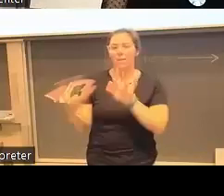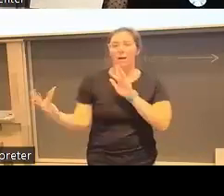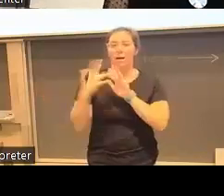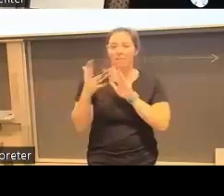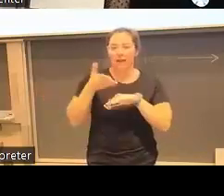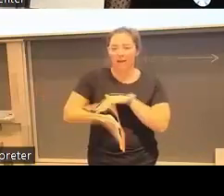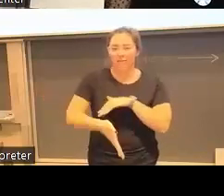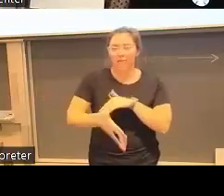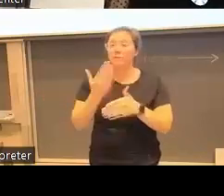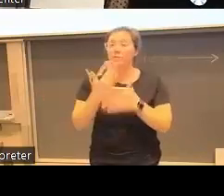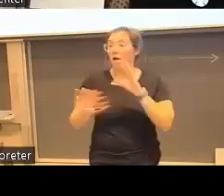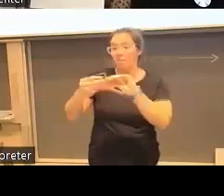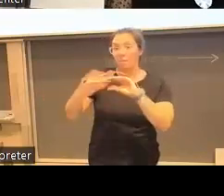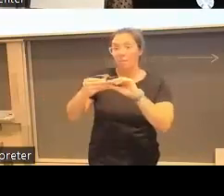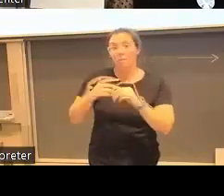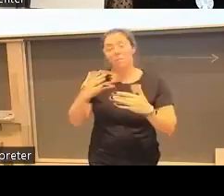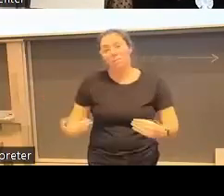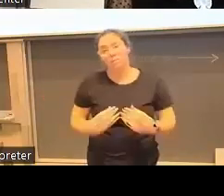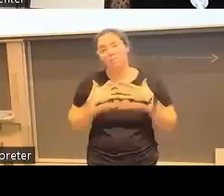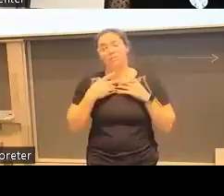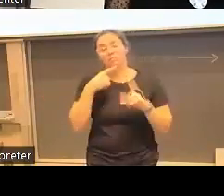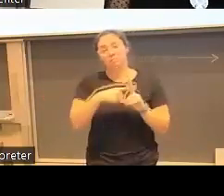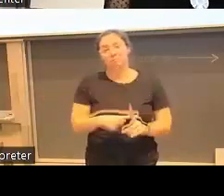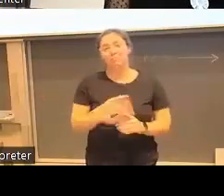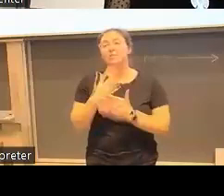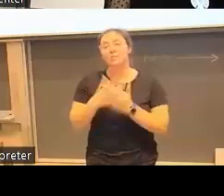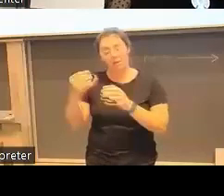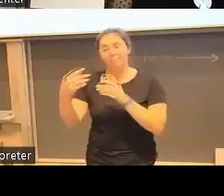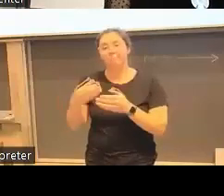some have expressed gratitude but others have expressed that they're struggling and are looking